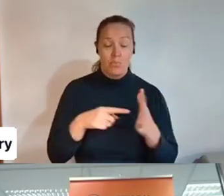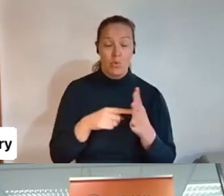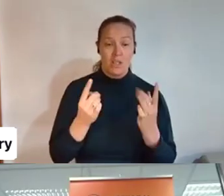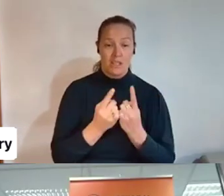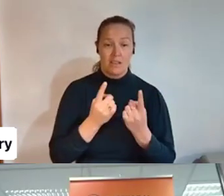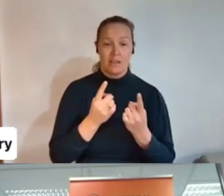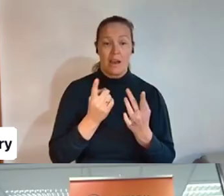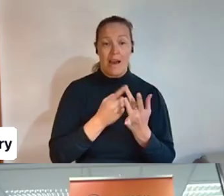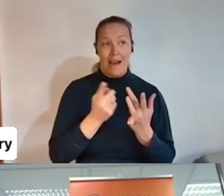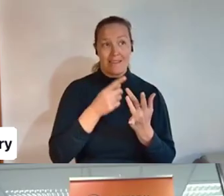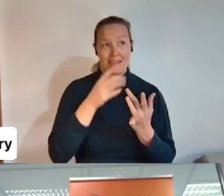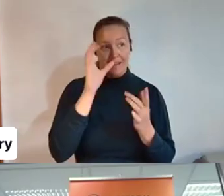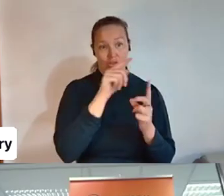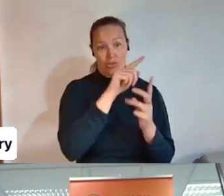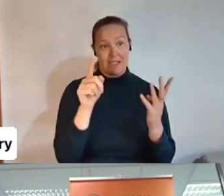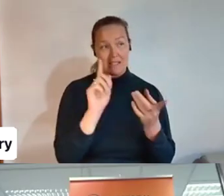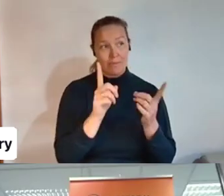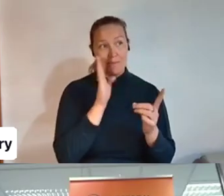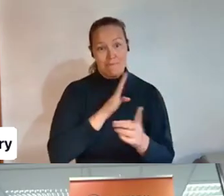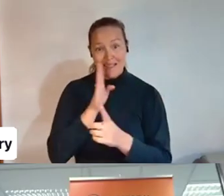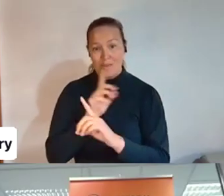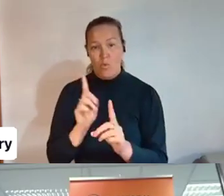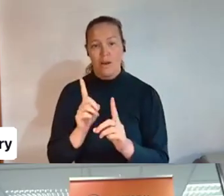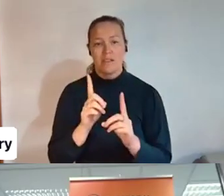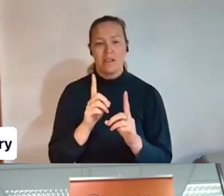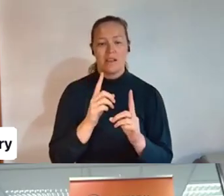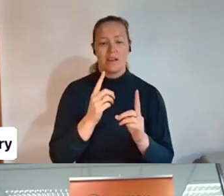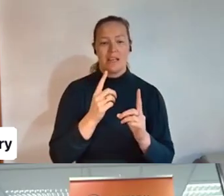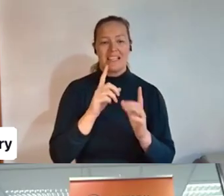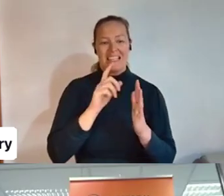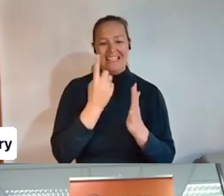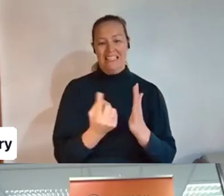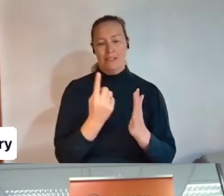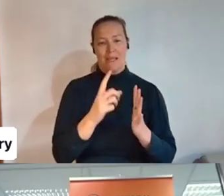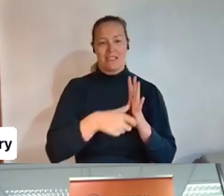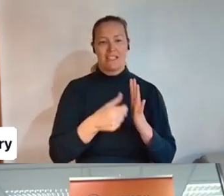other states is the independence of the disability voice. So a lot of the countries, people from